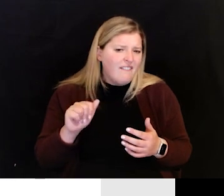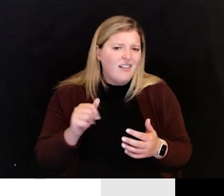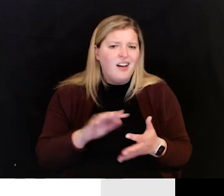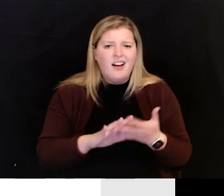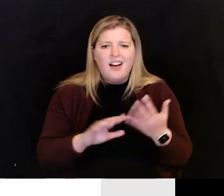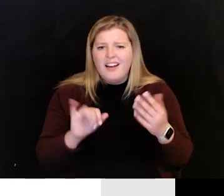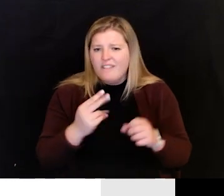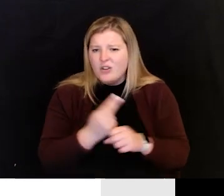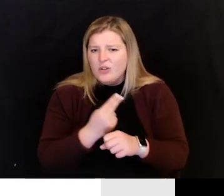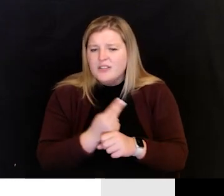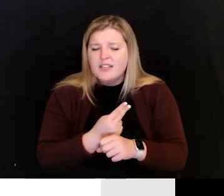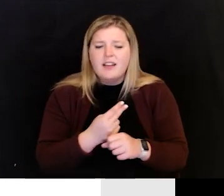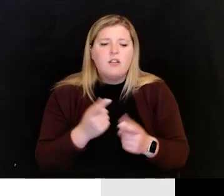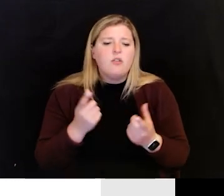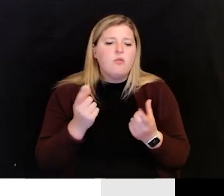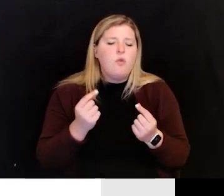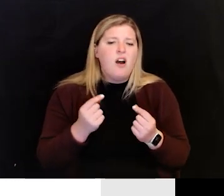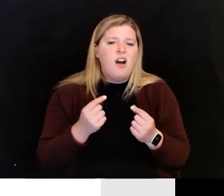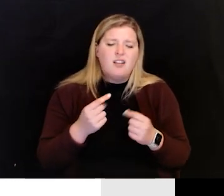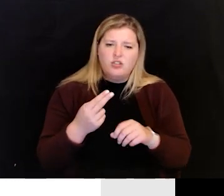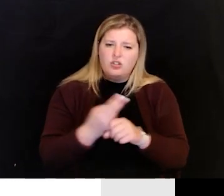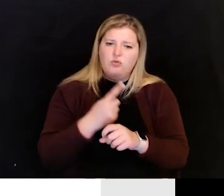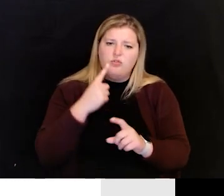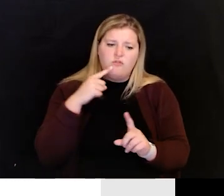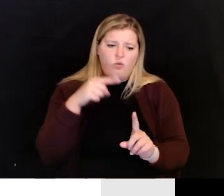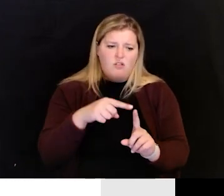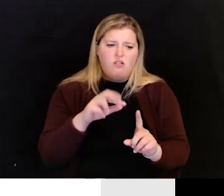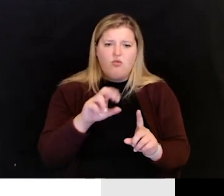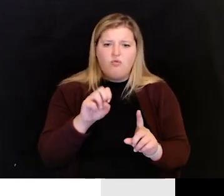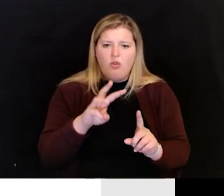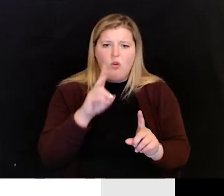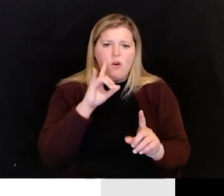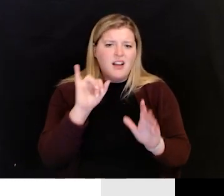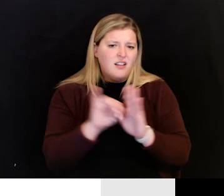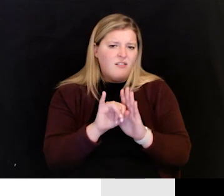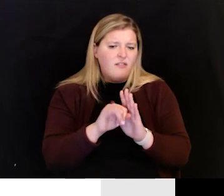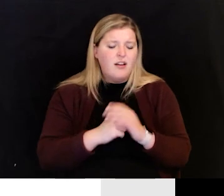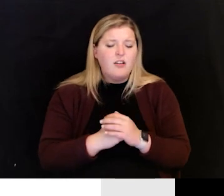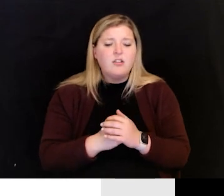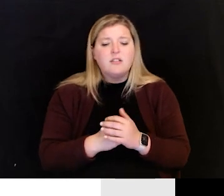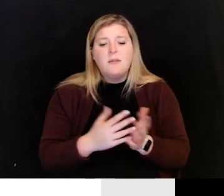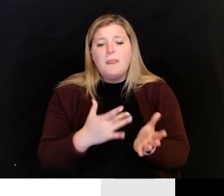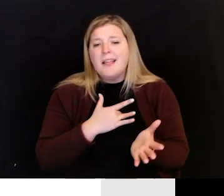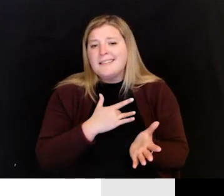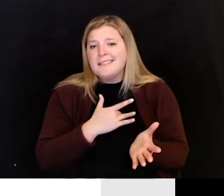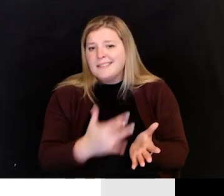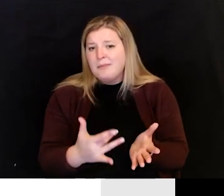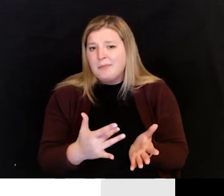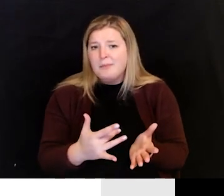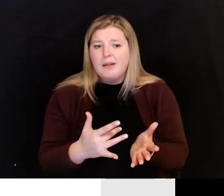the unique row label identifiers. You know, usually, we're looking at some sort of an array with an index.